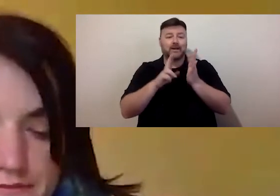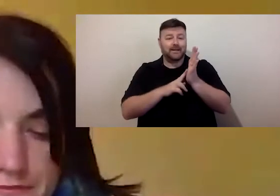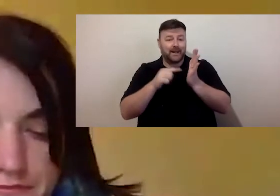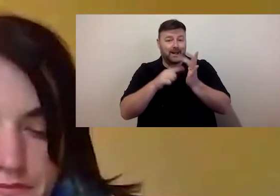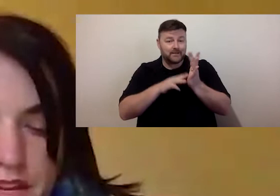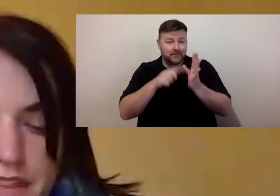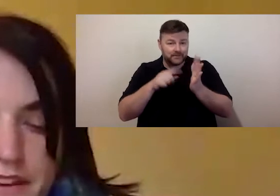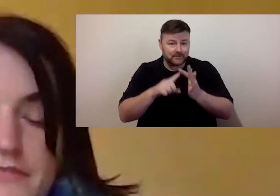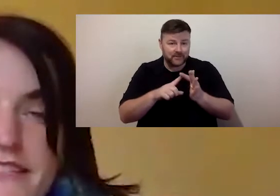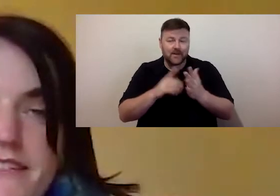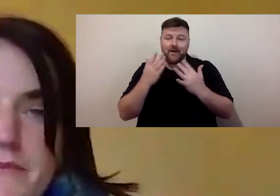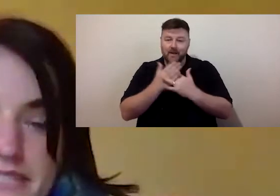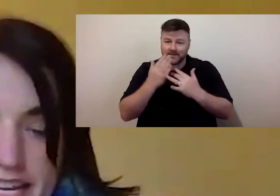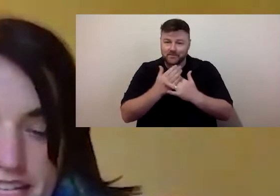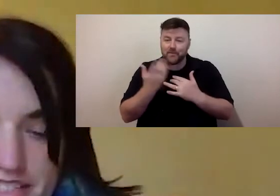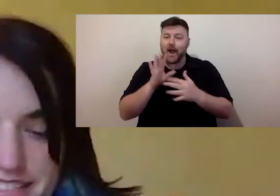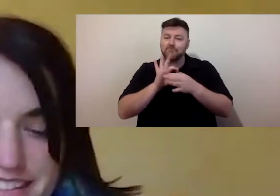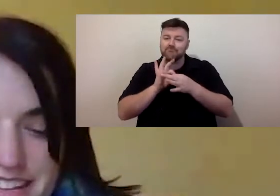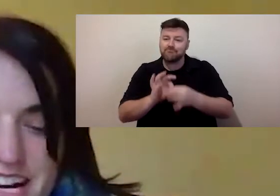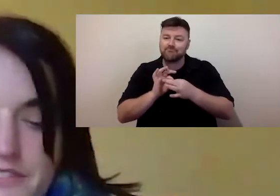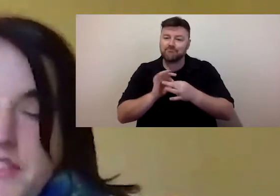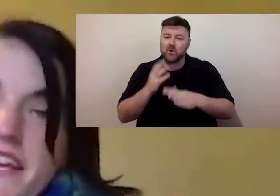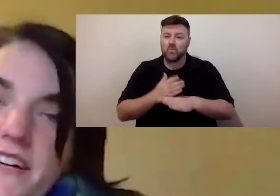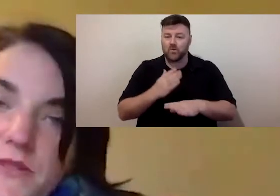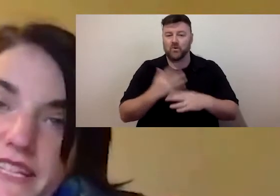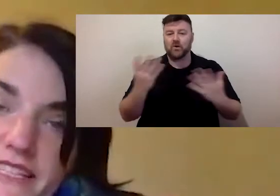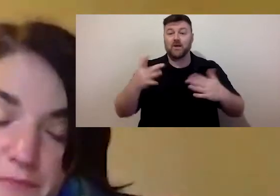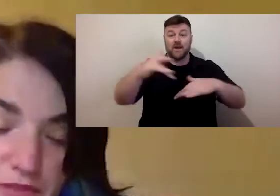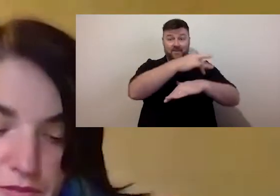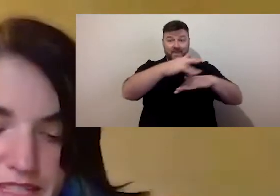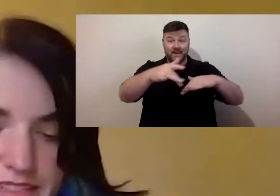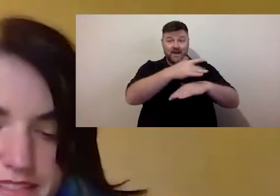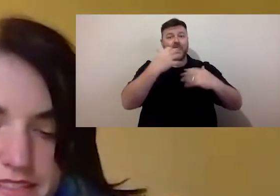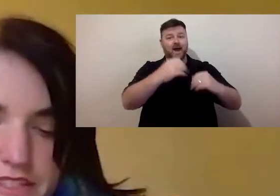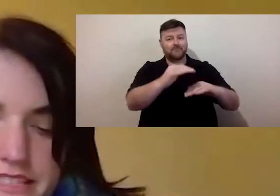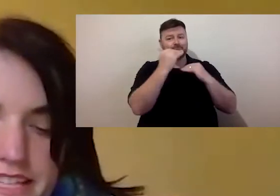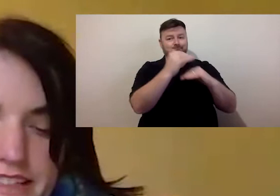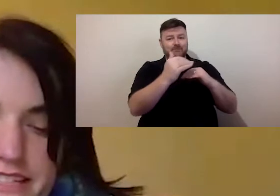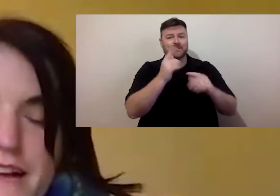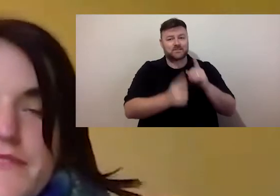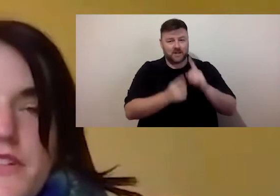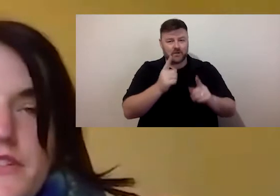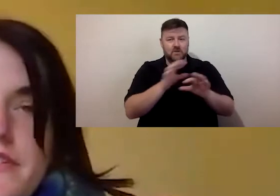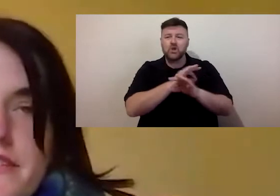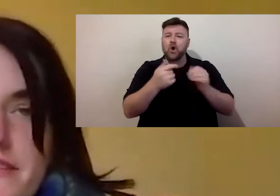There are physical limitations of a theatre or dance performance - not just in the time of social distancing and